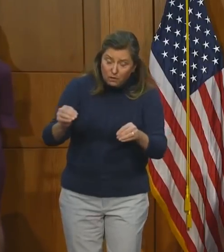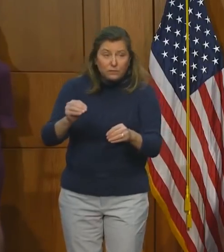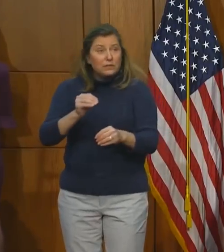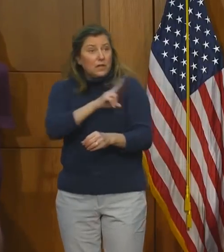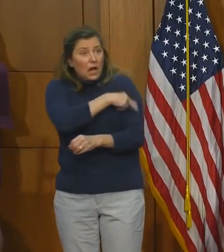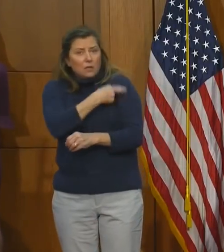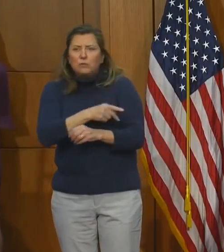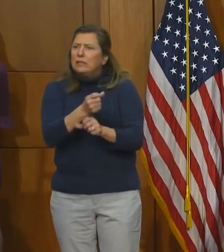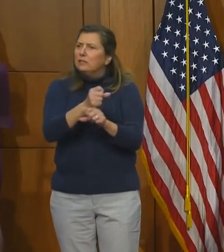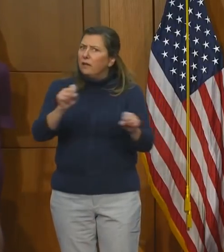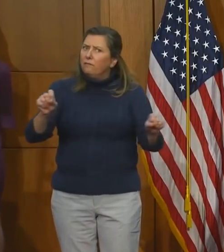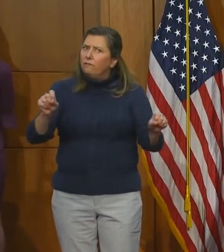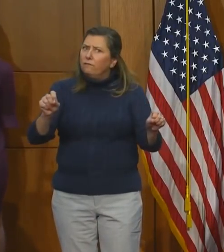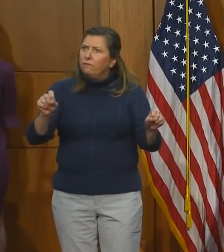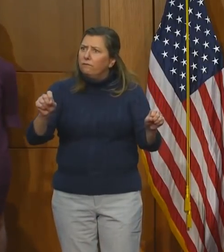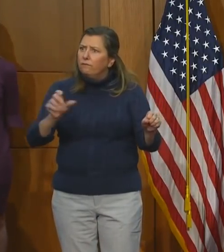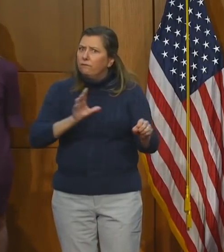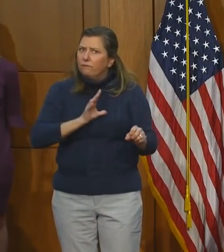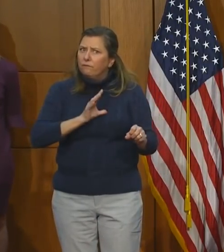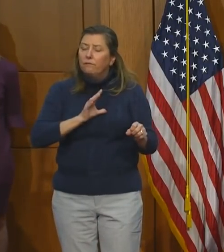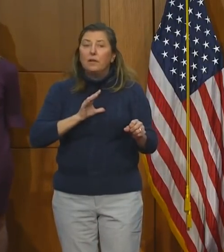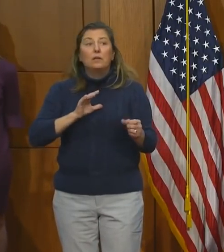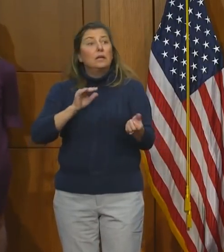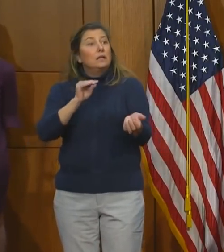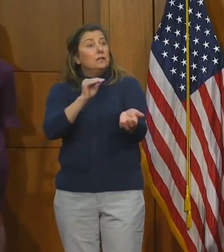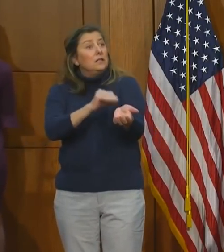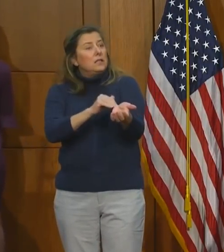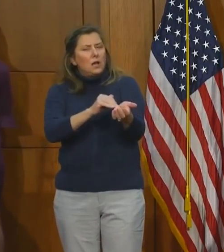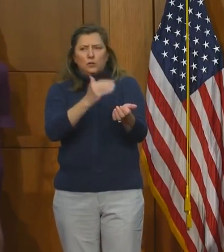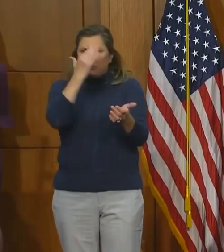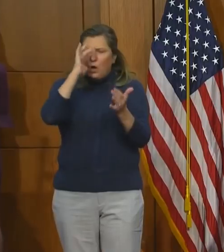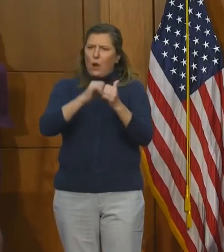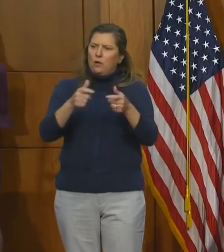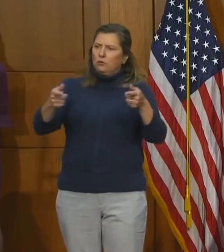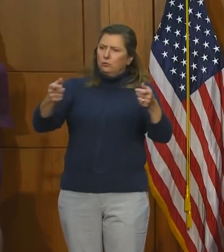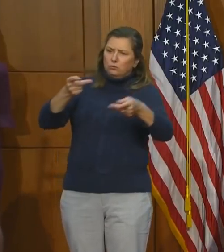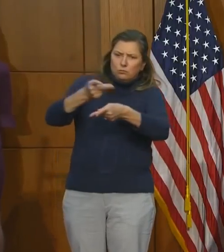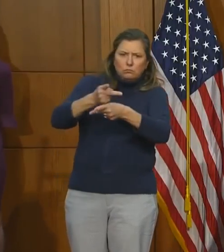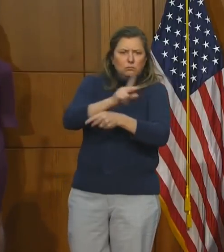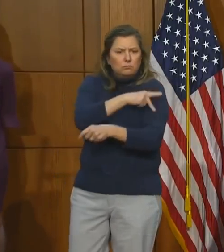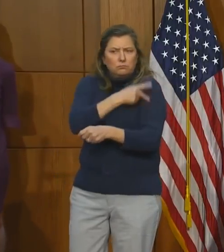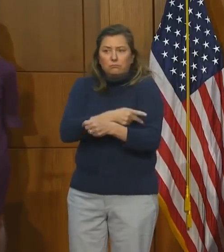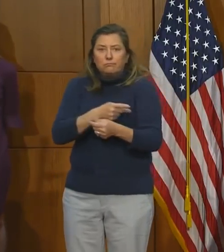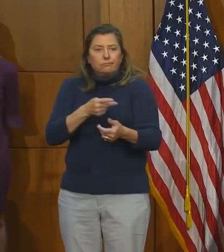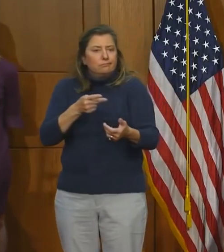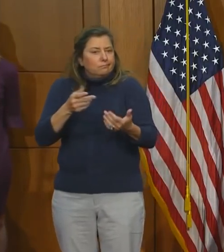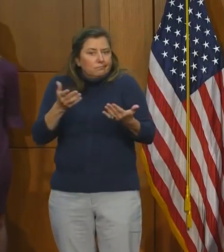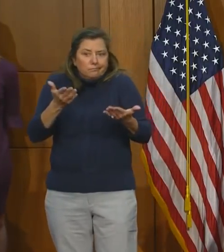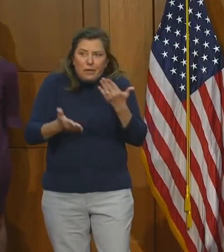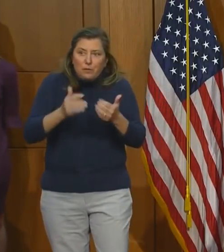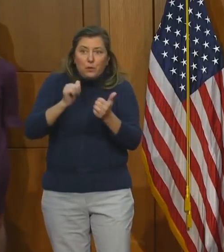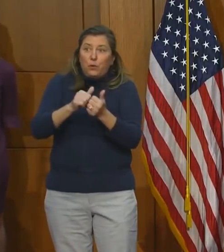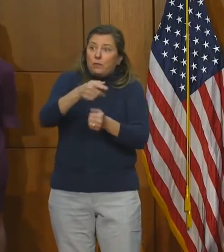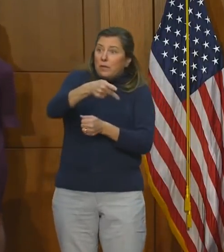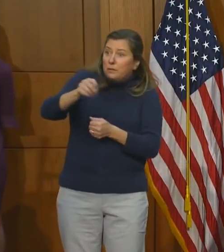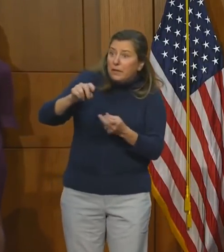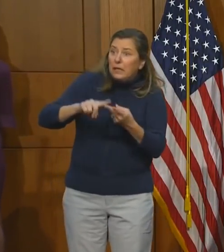WORK I WANT TO MAKE CLEAR ONE KEY FACT FOR ALL VIRGINIANS. YOUR DOCTOR'S OFFICE AND HOSPITALS ARE SAFE. VIRGINIANS